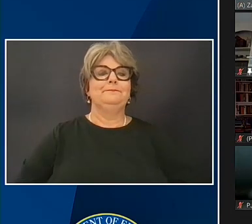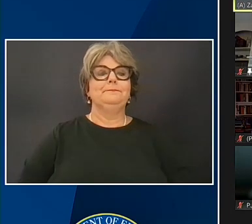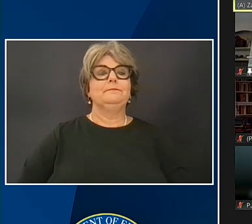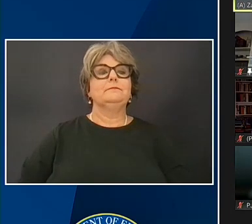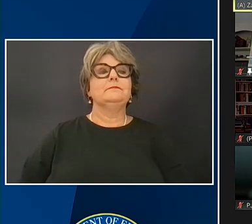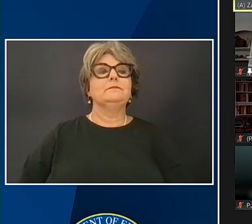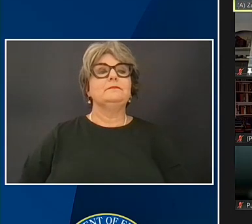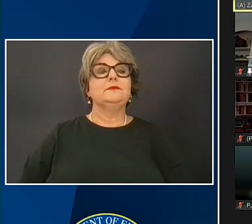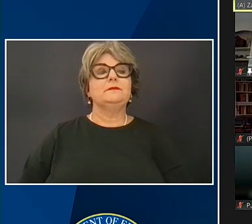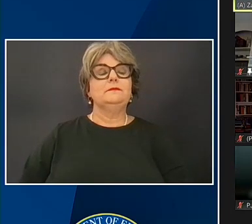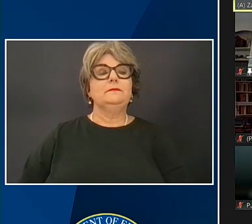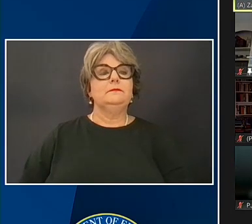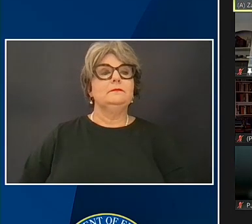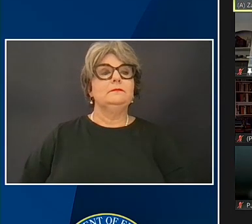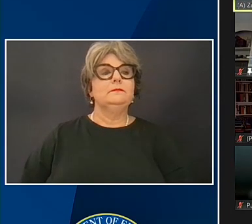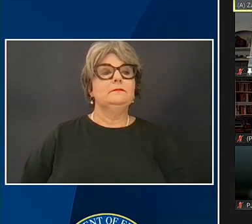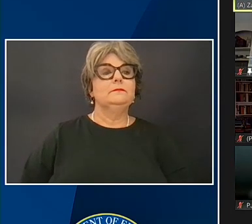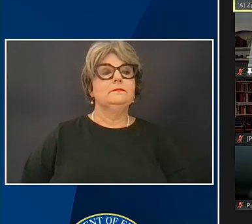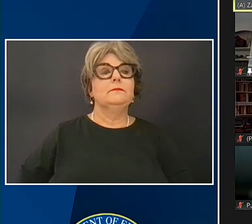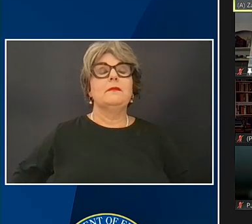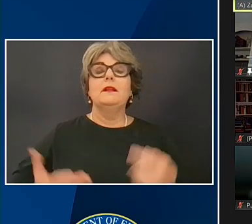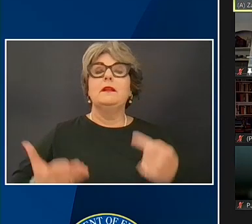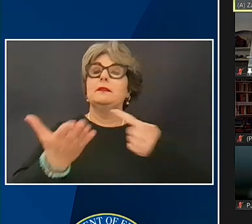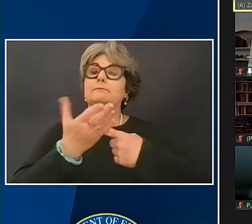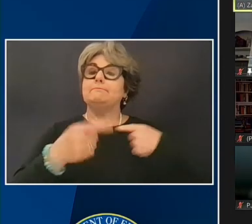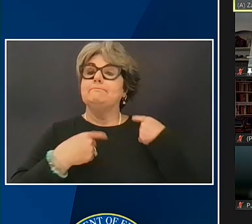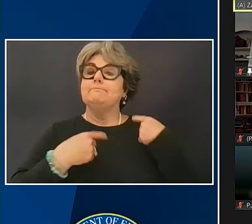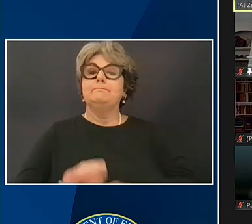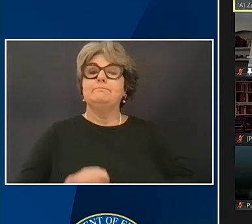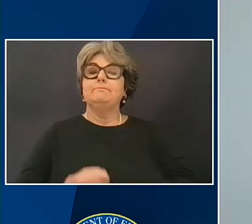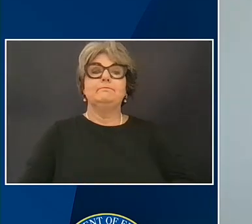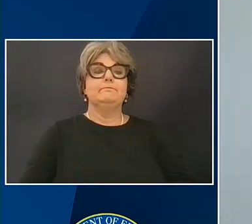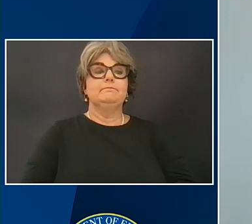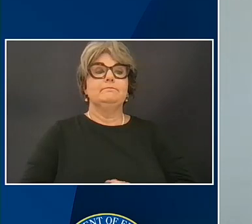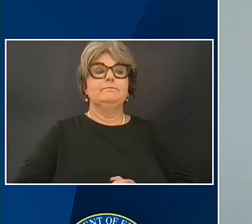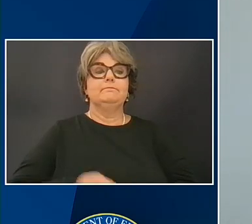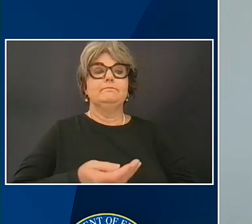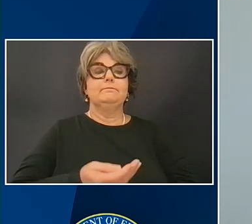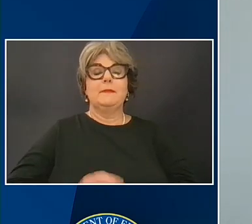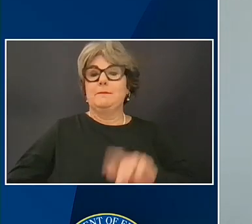I think in light of some of the discussion with Jillian. But now my question may have changed slightly.